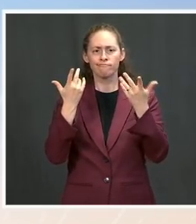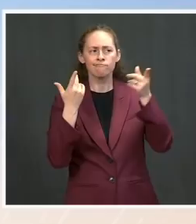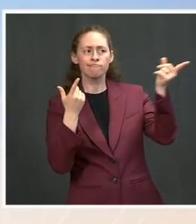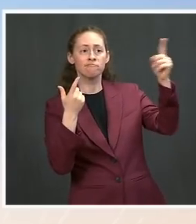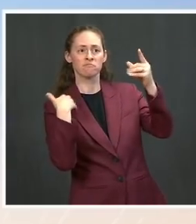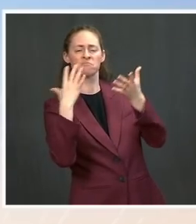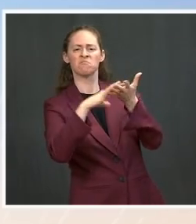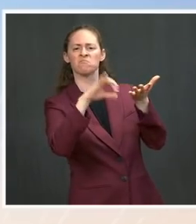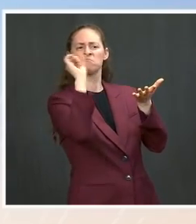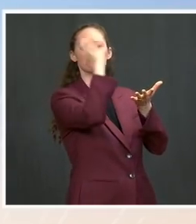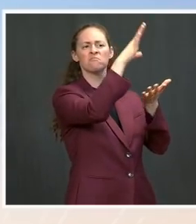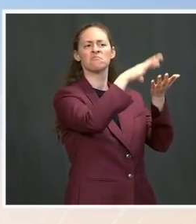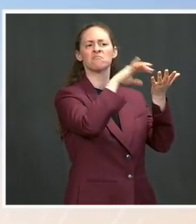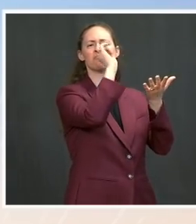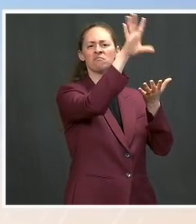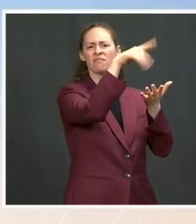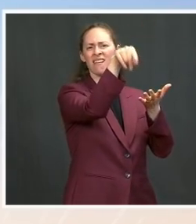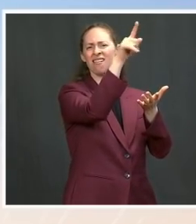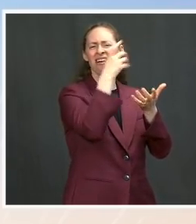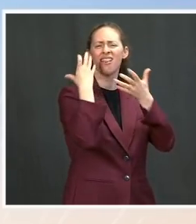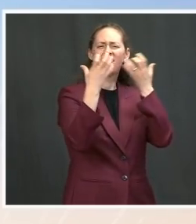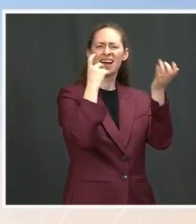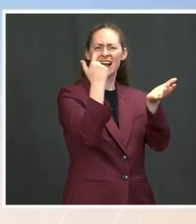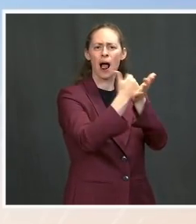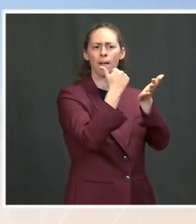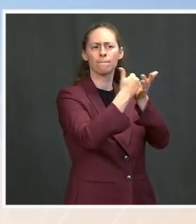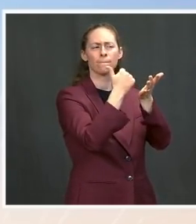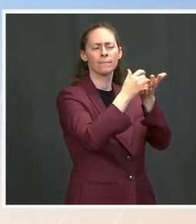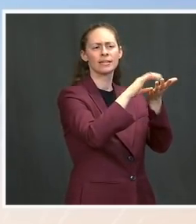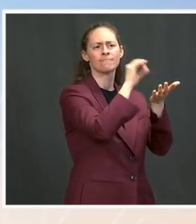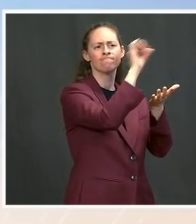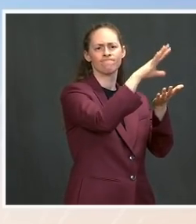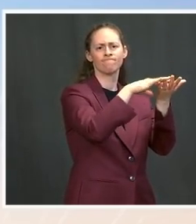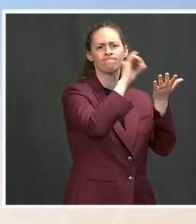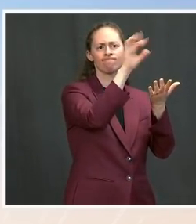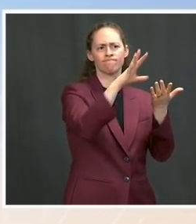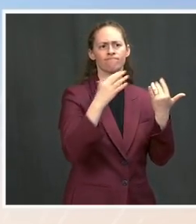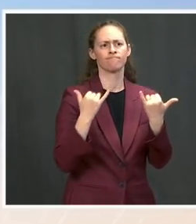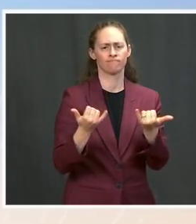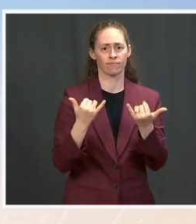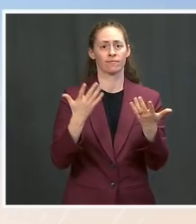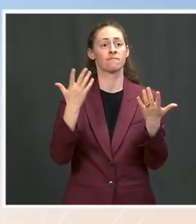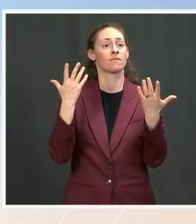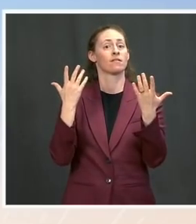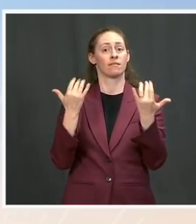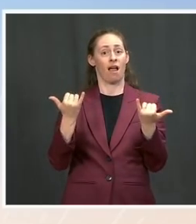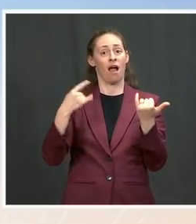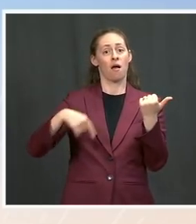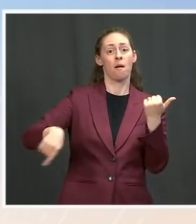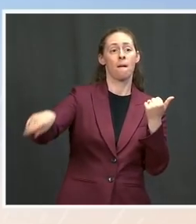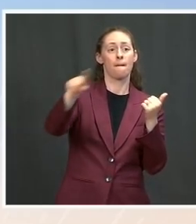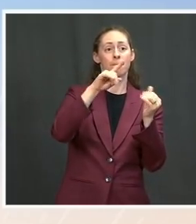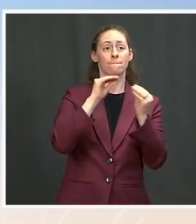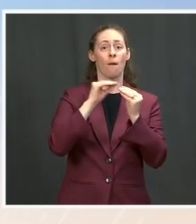boost vaccine confidence, and help states with the unique needs -- their unique needs in this vaccination effort. Zeke, why don't you kick us off.